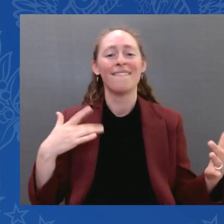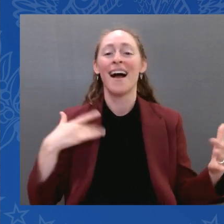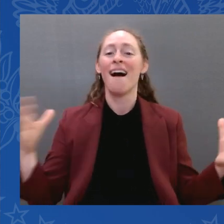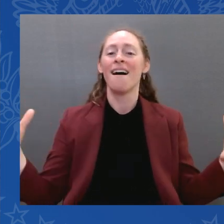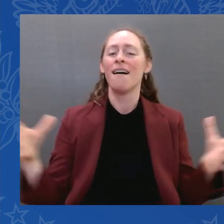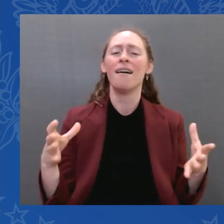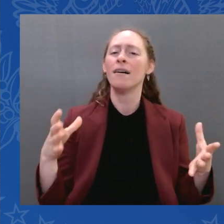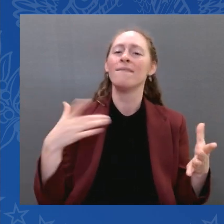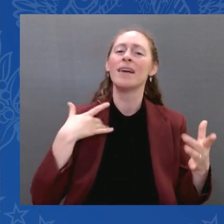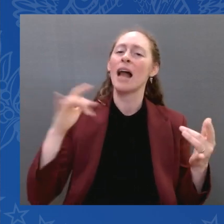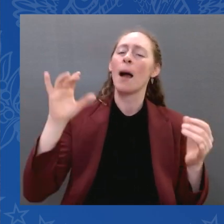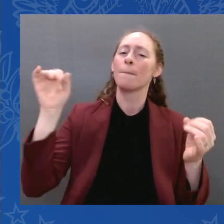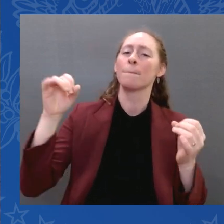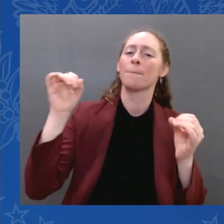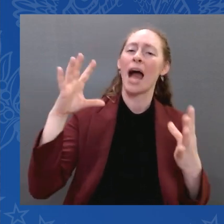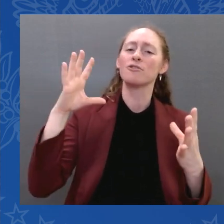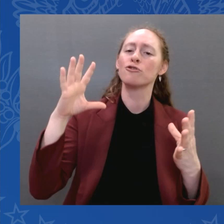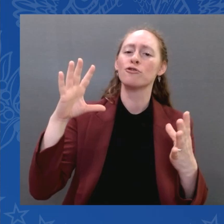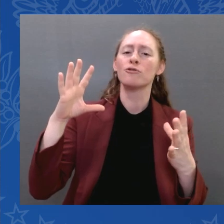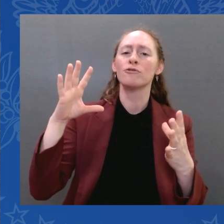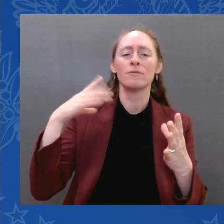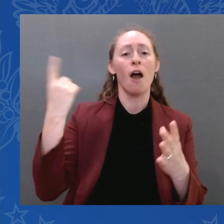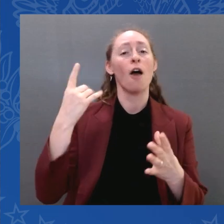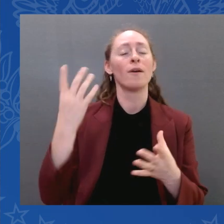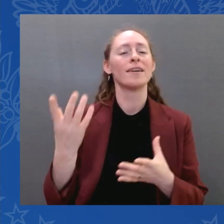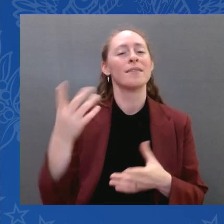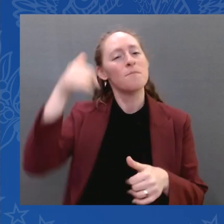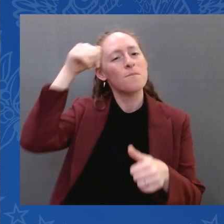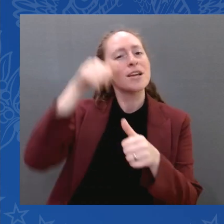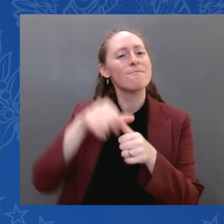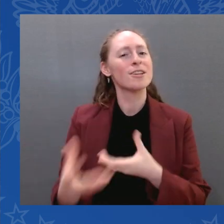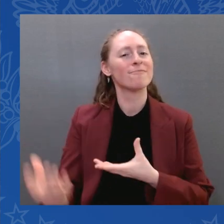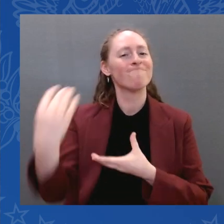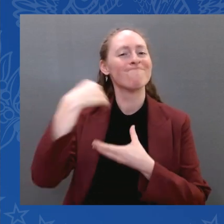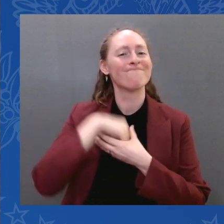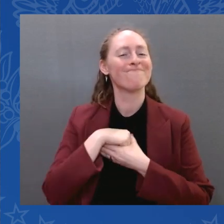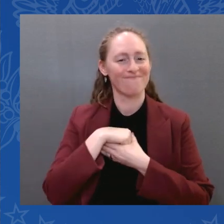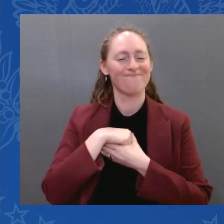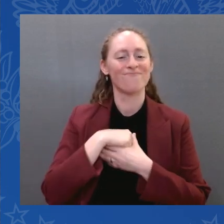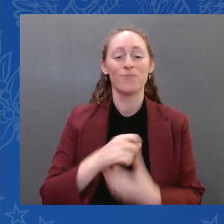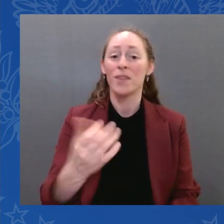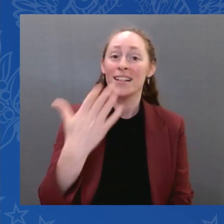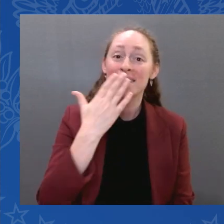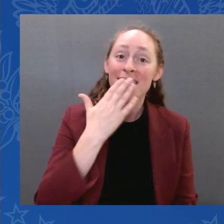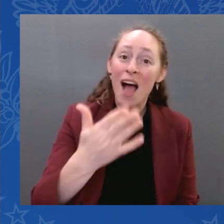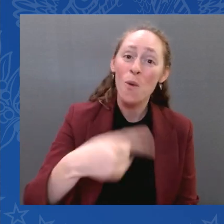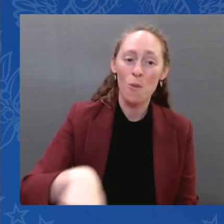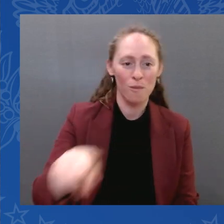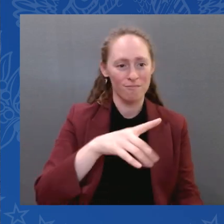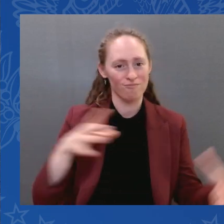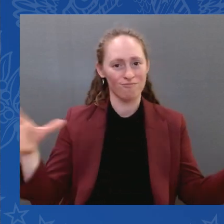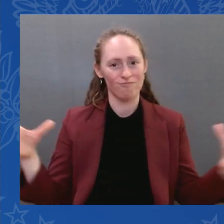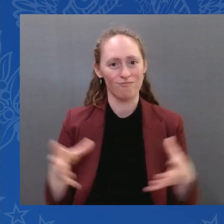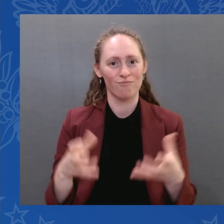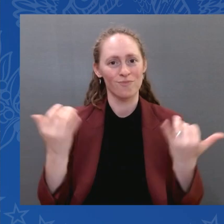And let's enjoy this beautiful place and each other. Thank you so much. Joe.